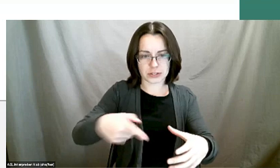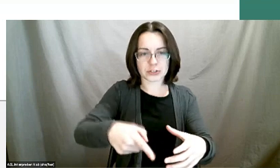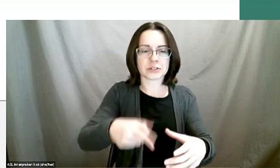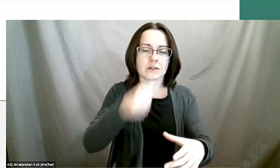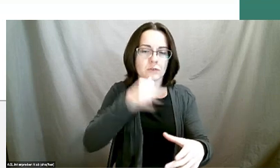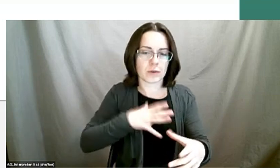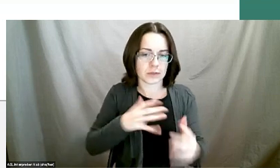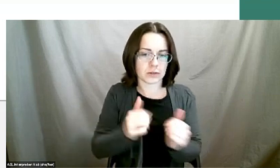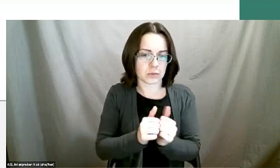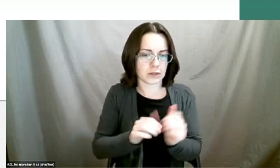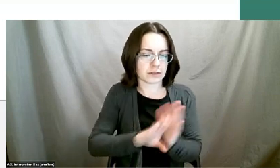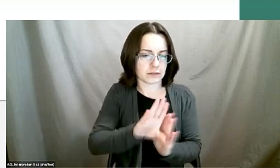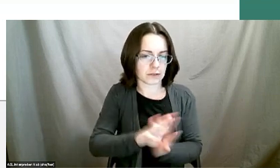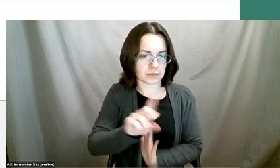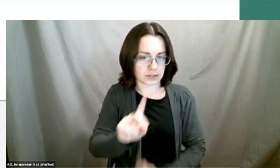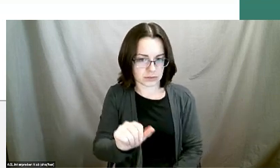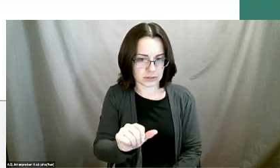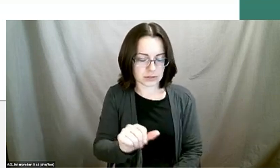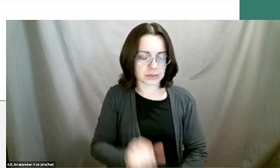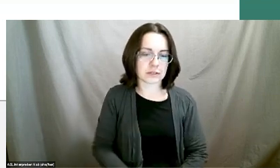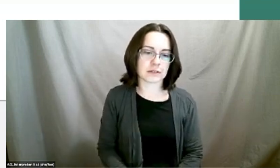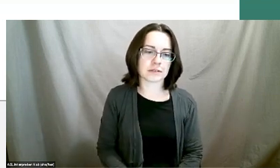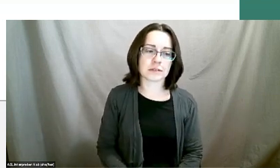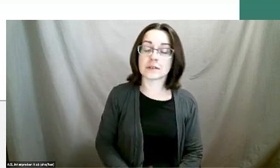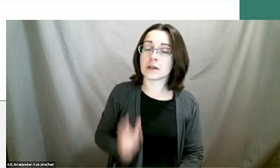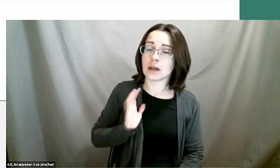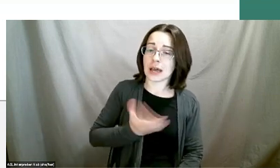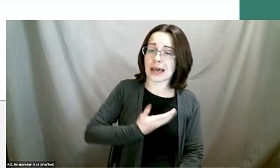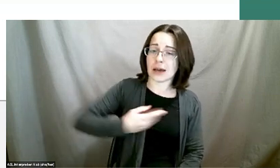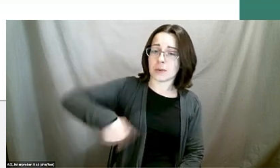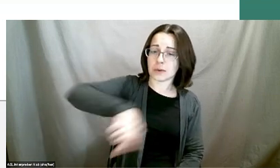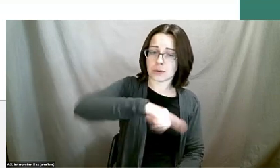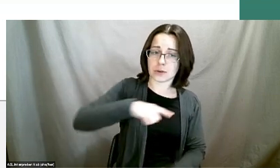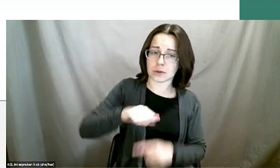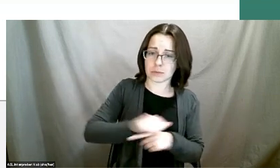And so we've made it our mission in our hospital